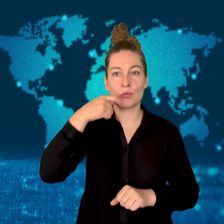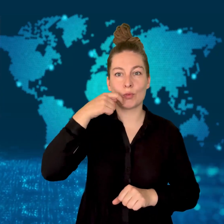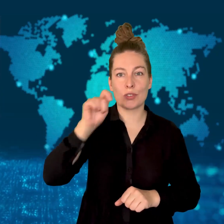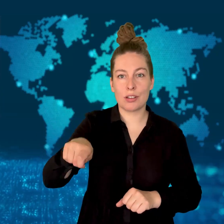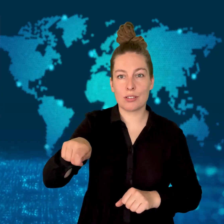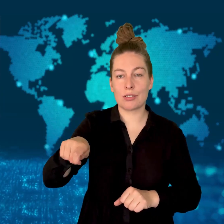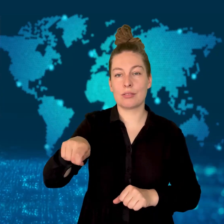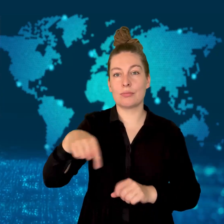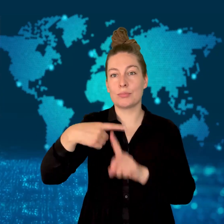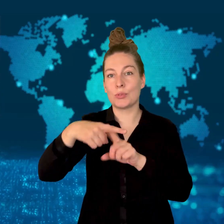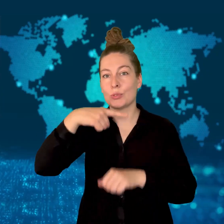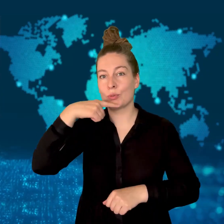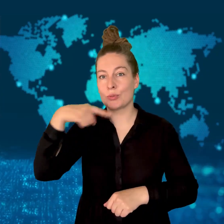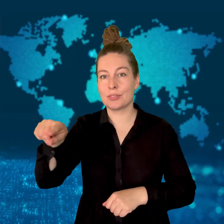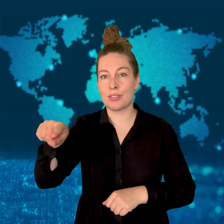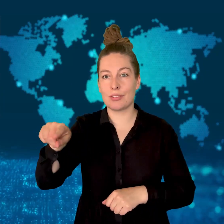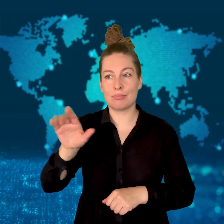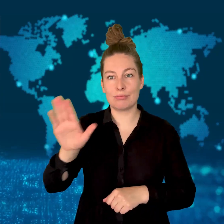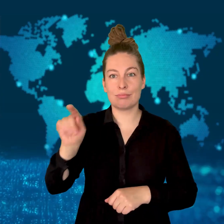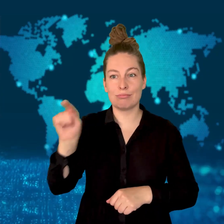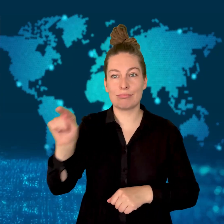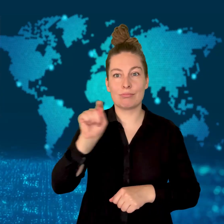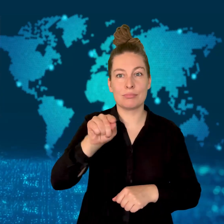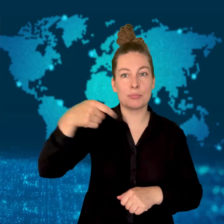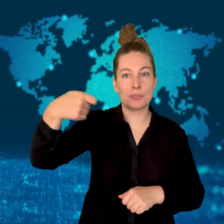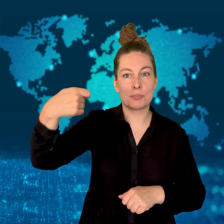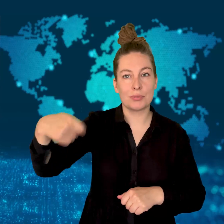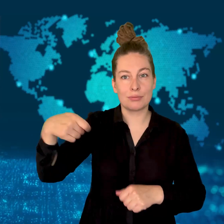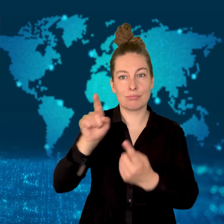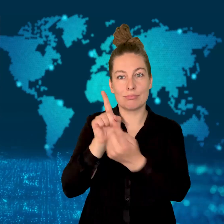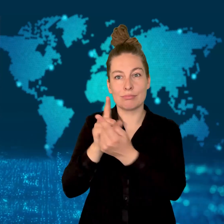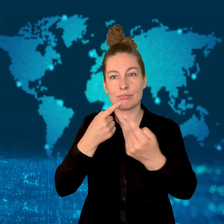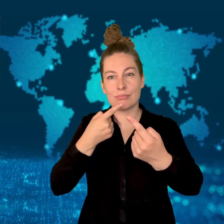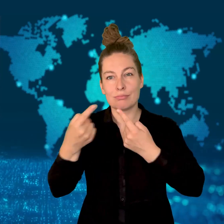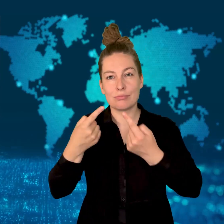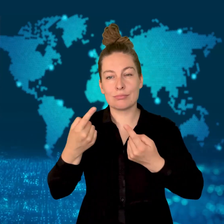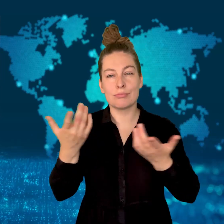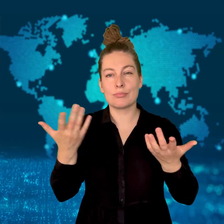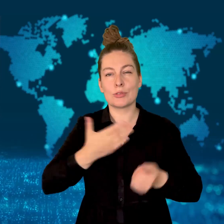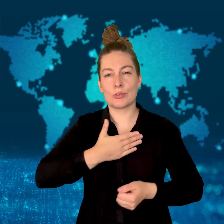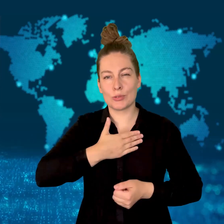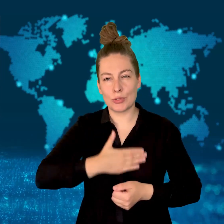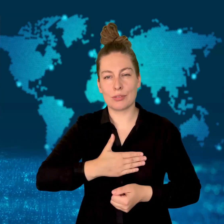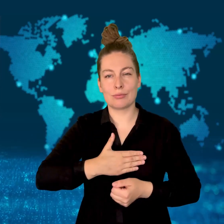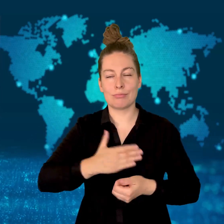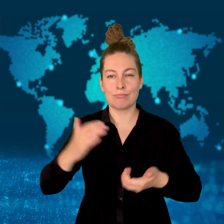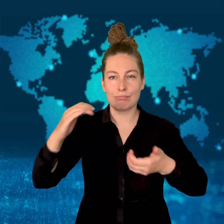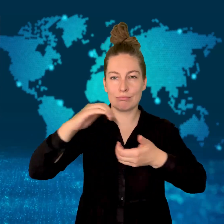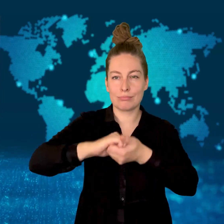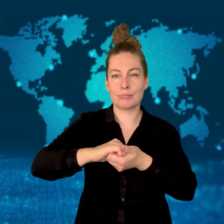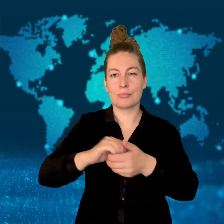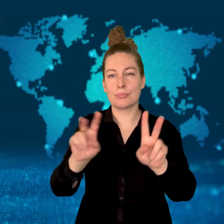and Russia to discuss a peace plan in an effort to end invasion.